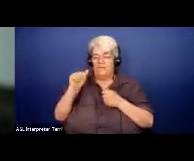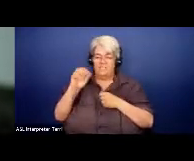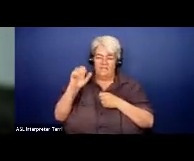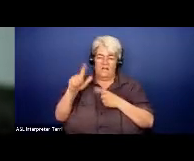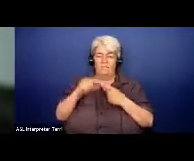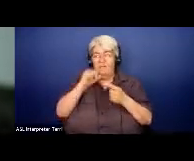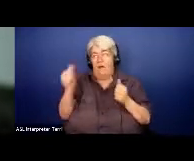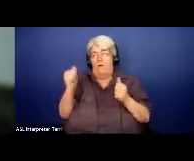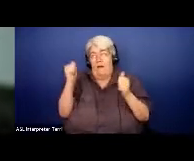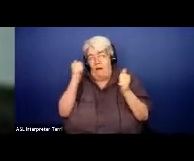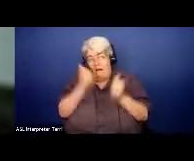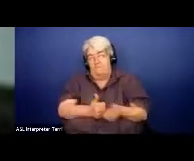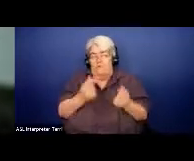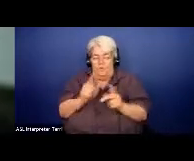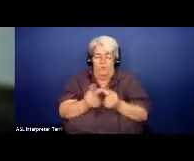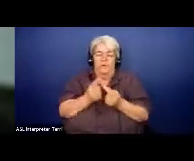every ACL, but many of the work groups